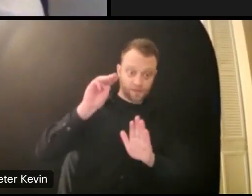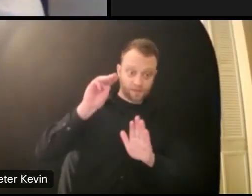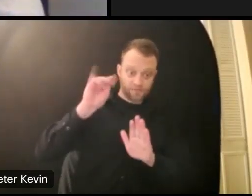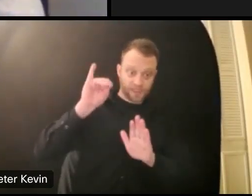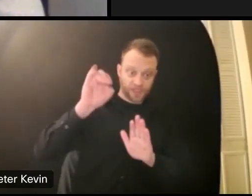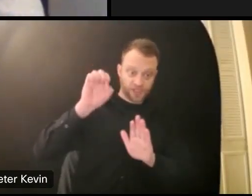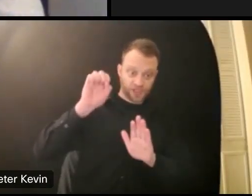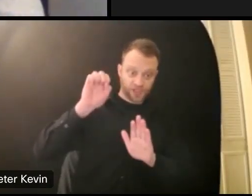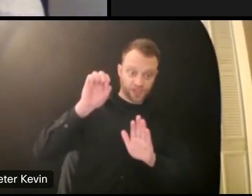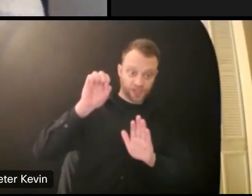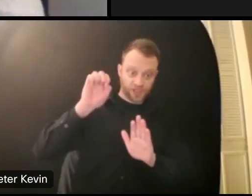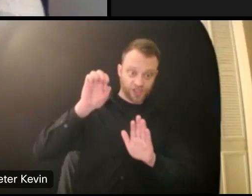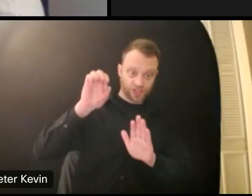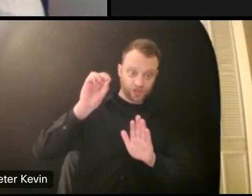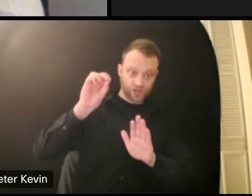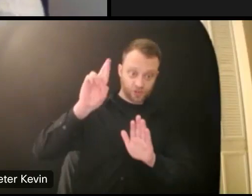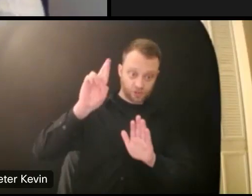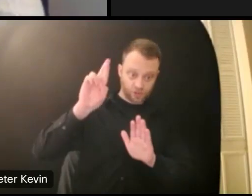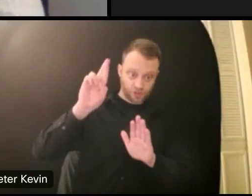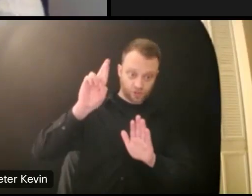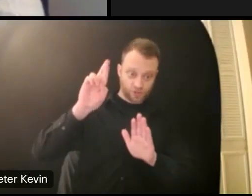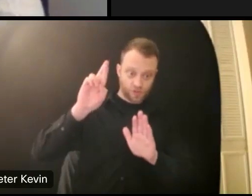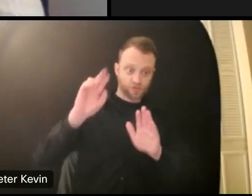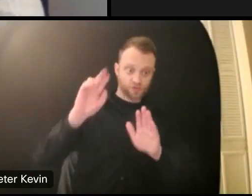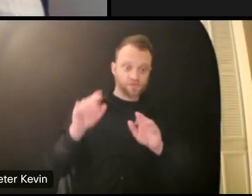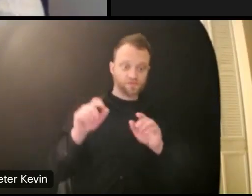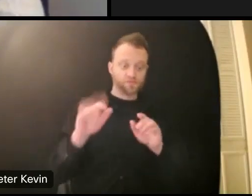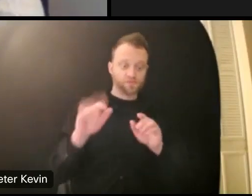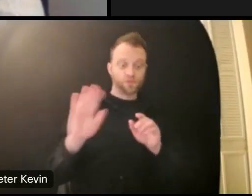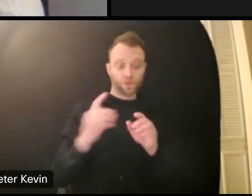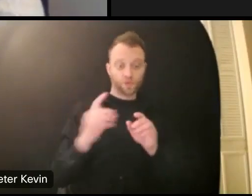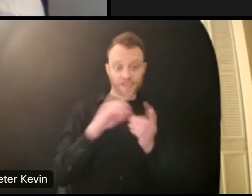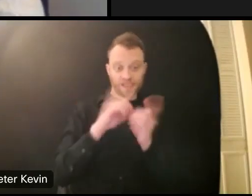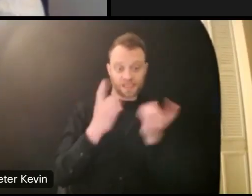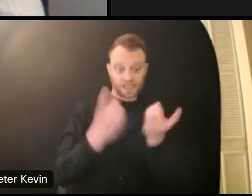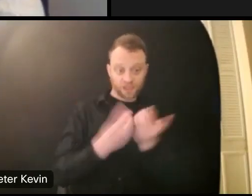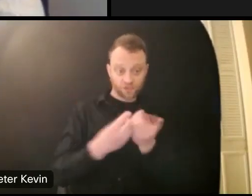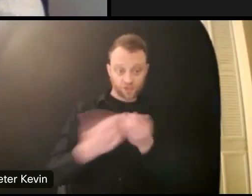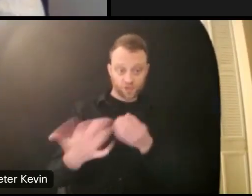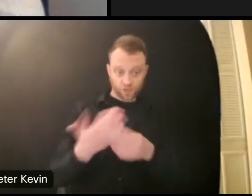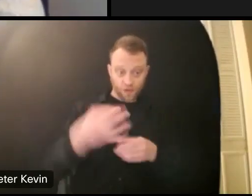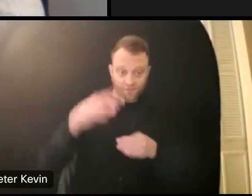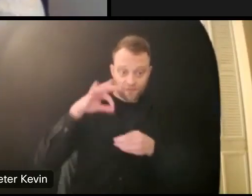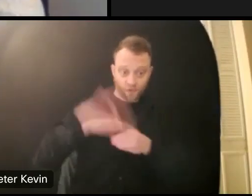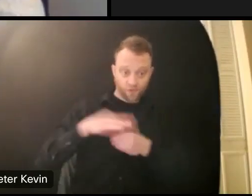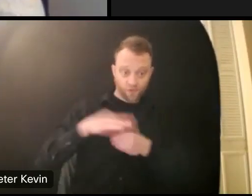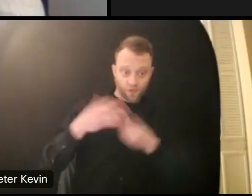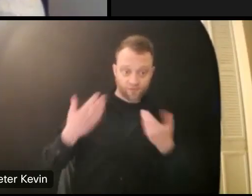District you've been elected to represent, but don't feel like you have to do all of that work